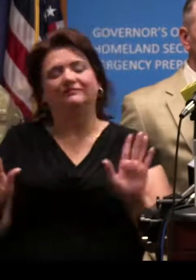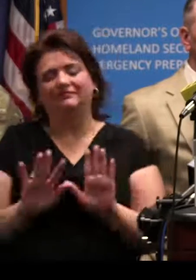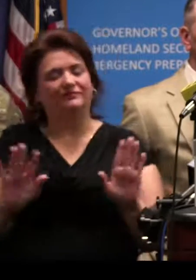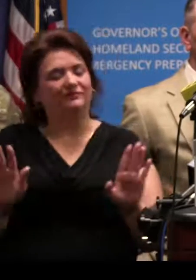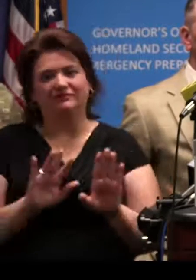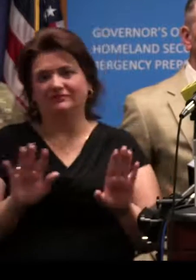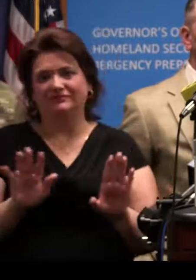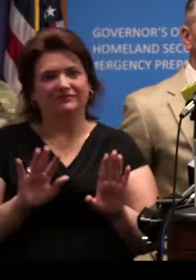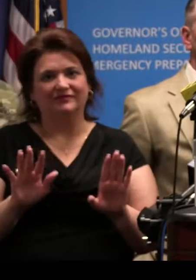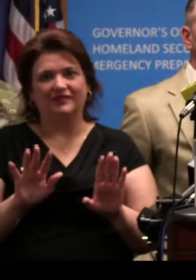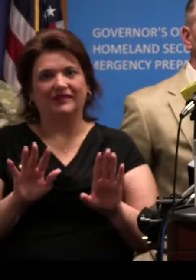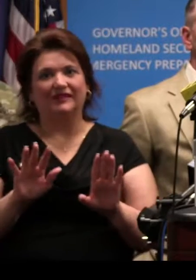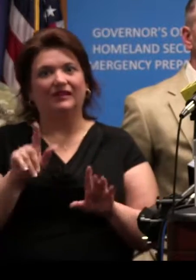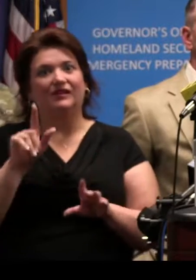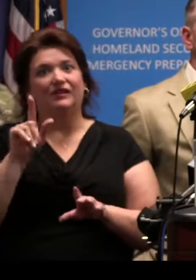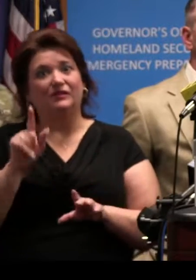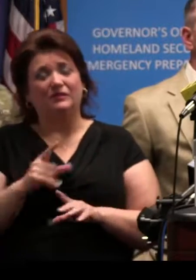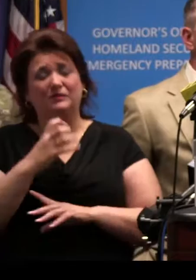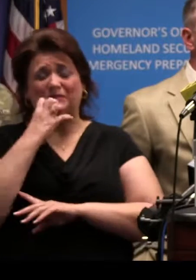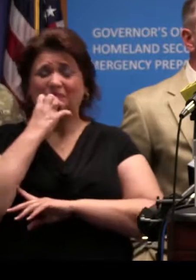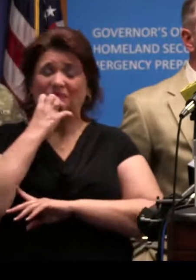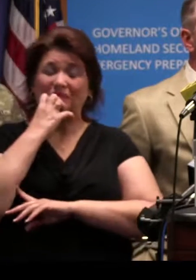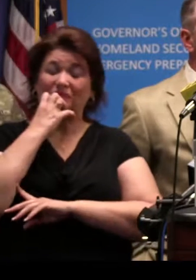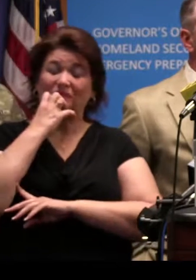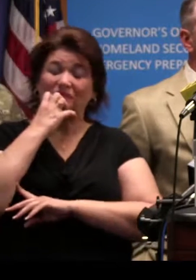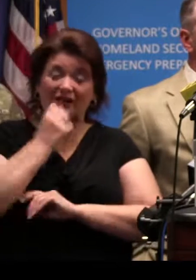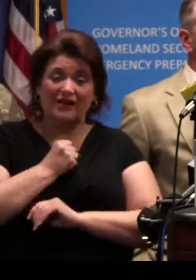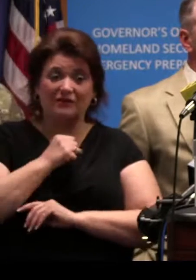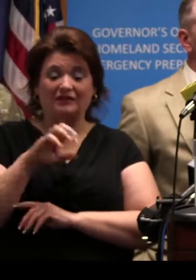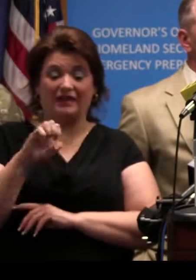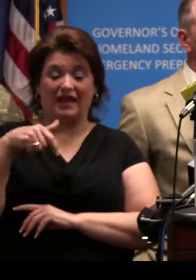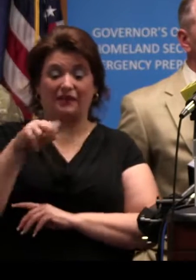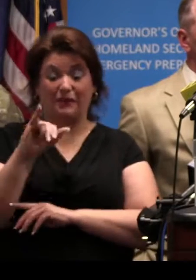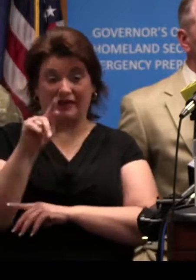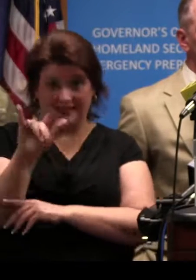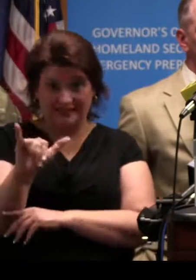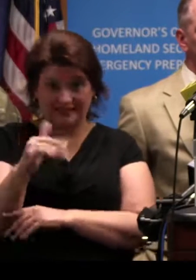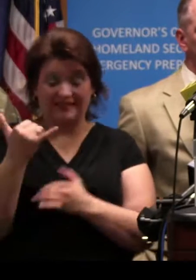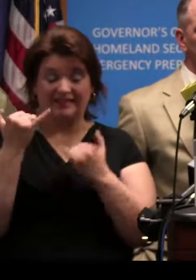put one of the most valuable pieces of their equity at risk without carrying